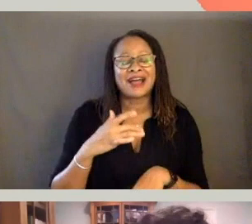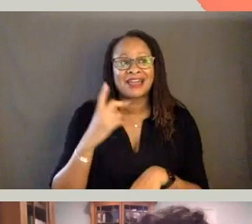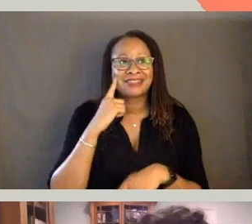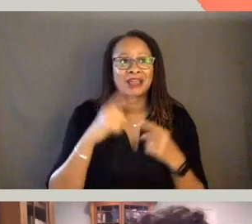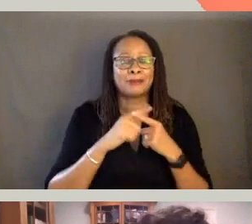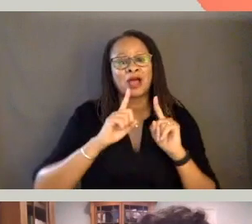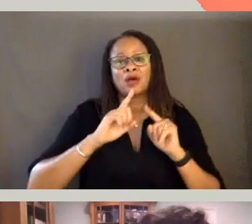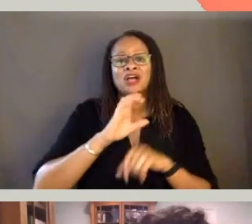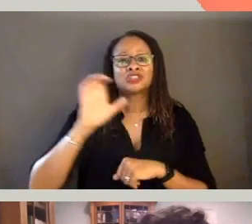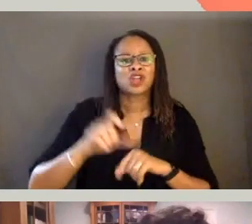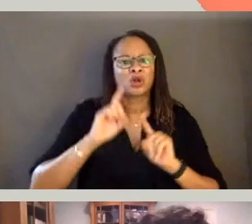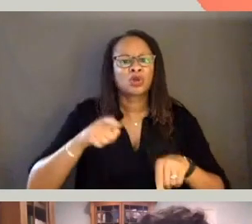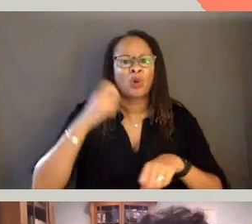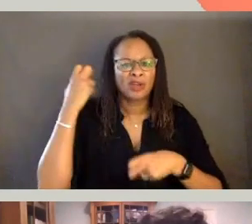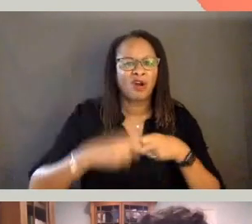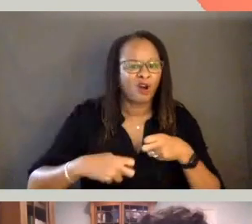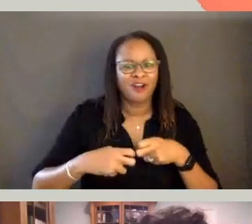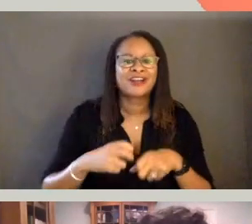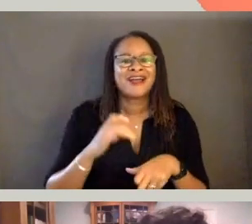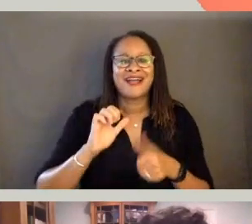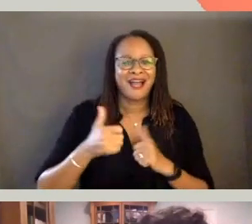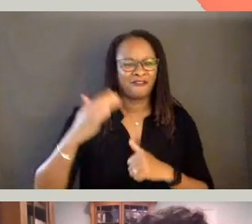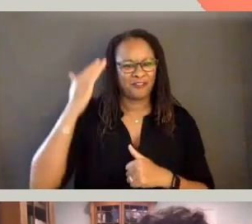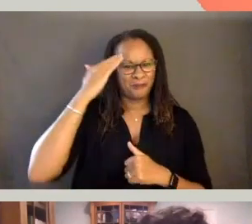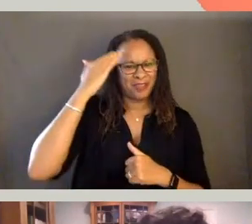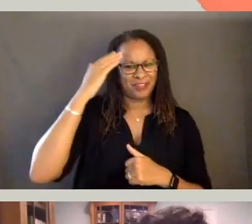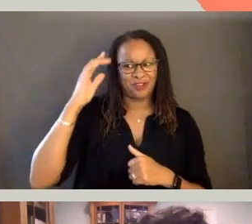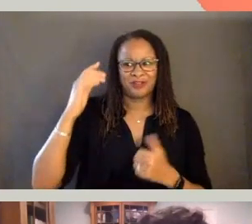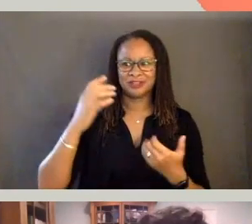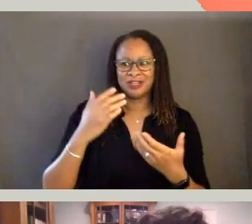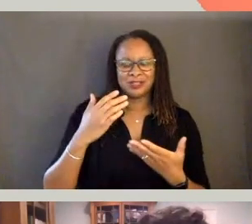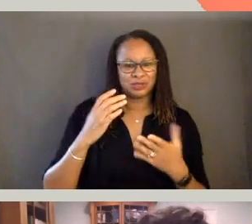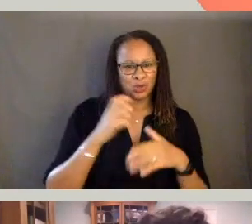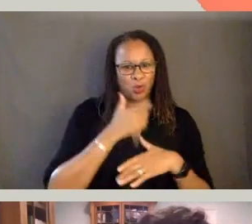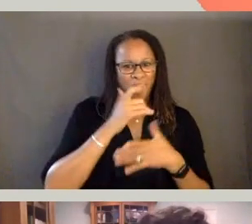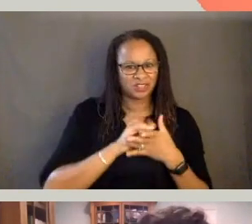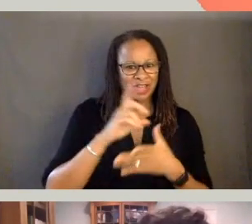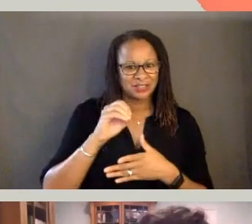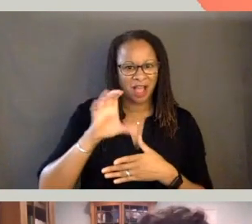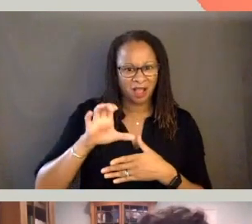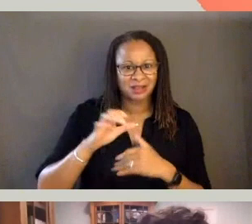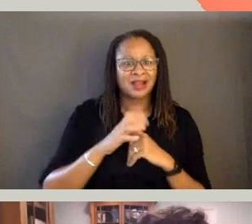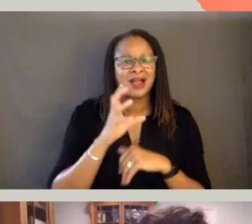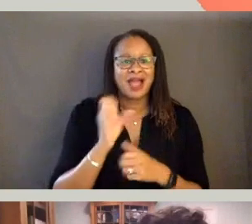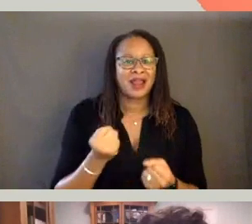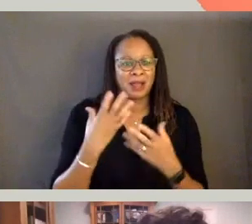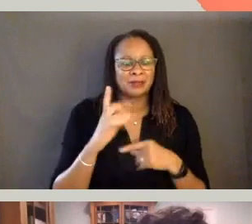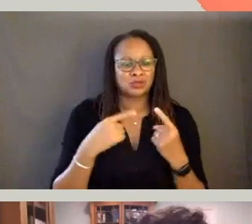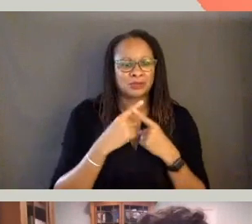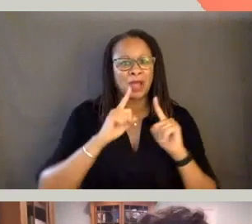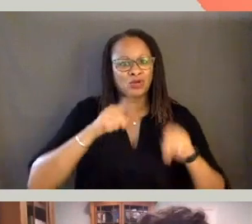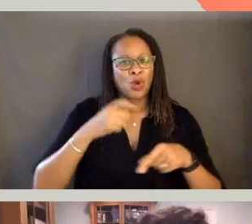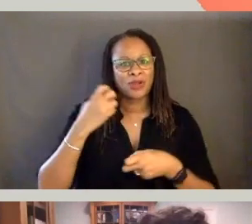and how familiar it felt to watch the documentary and how much it was about going hard from home,